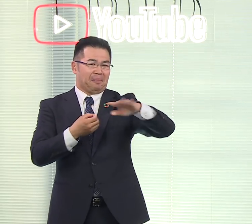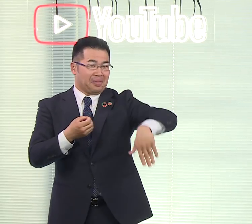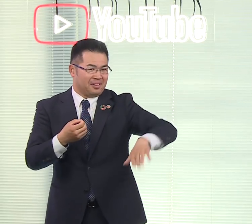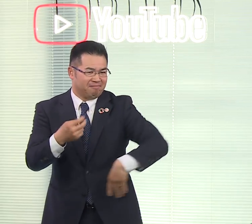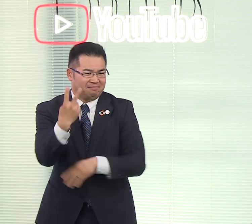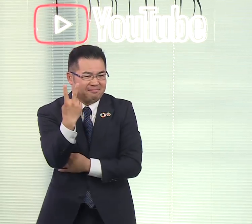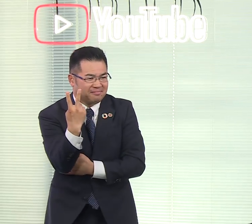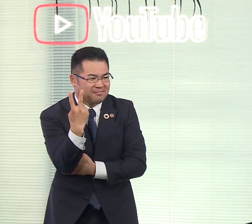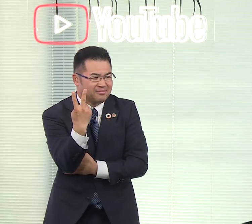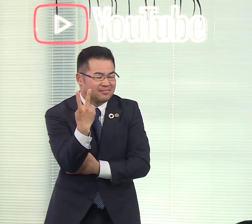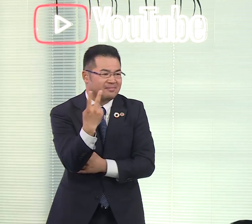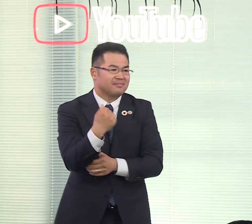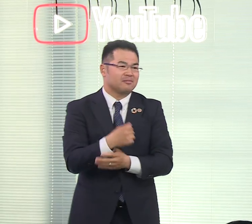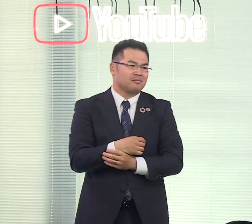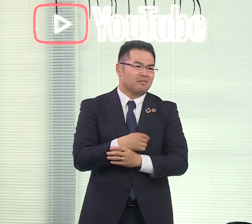So in total, we have 17 ordinary members.